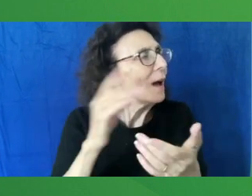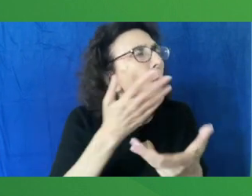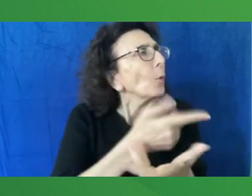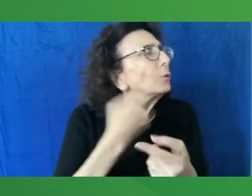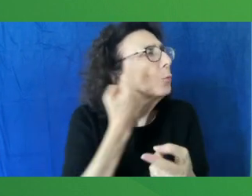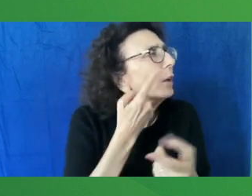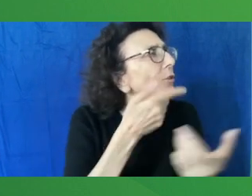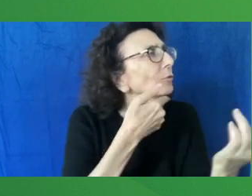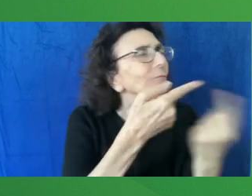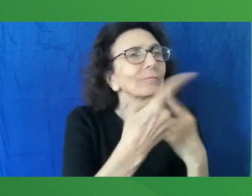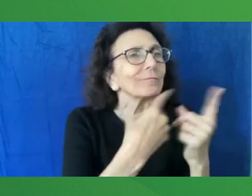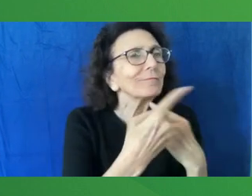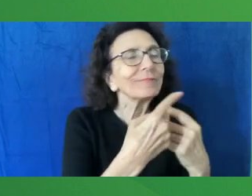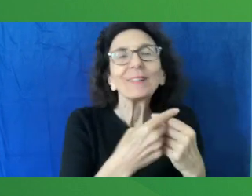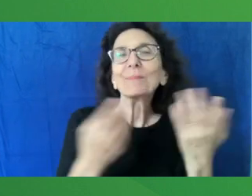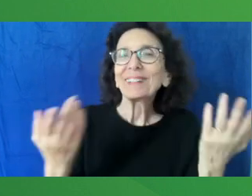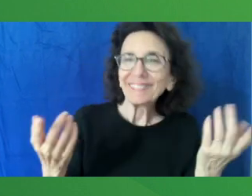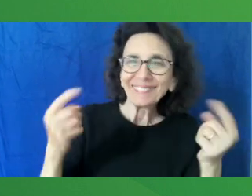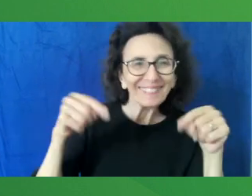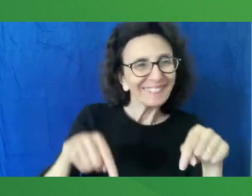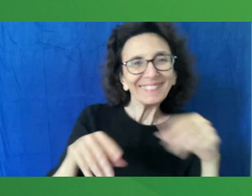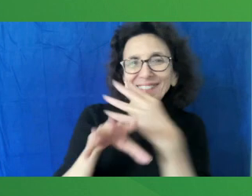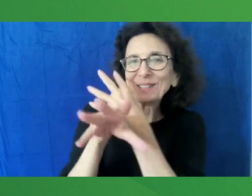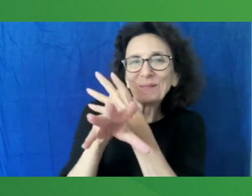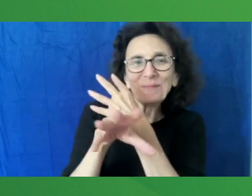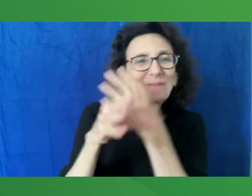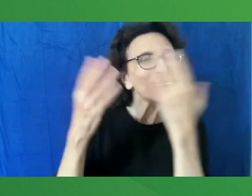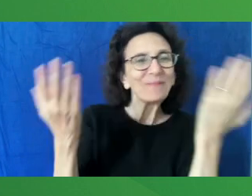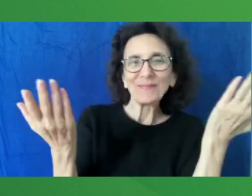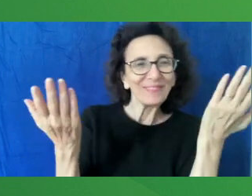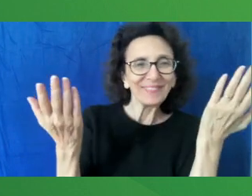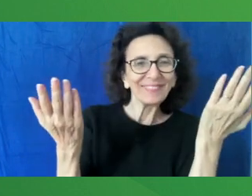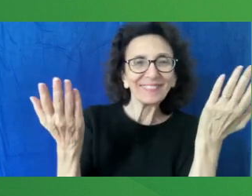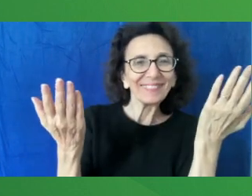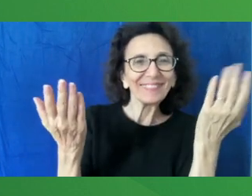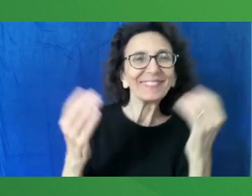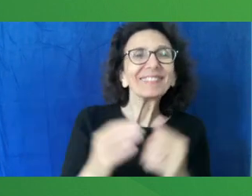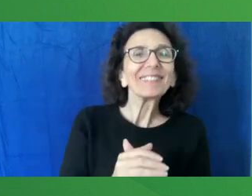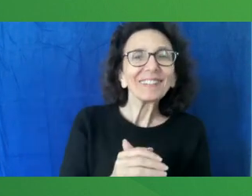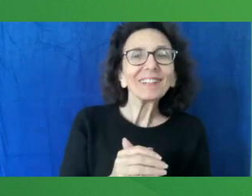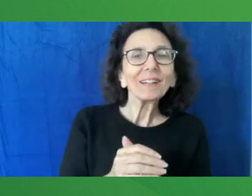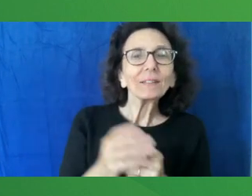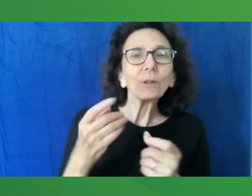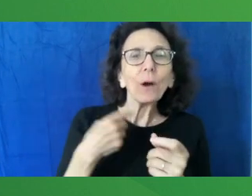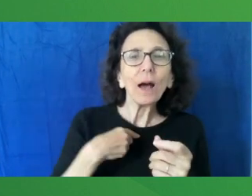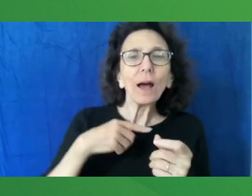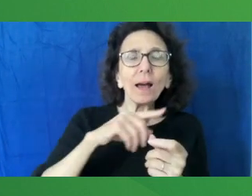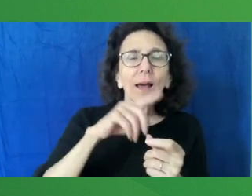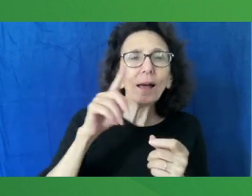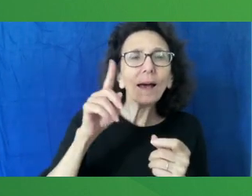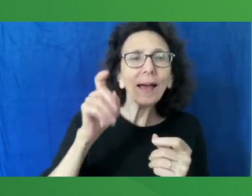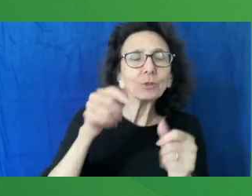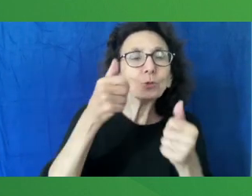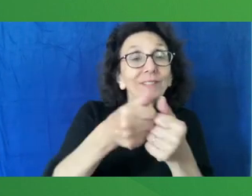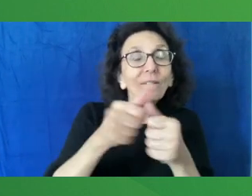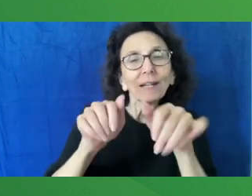But since we're meeting virtually today, I'll ask you to put in the chat, what are some